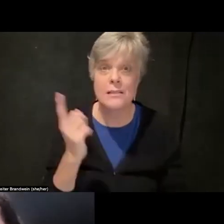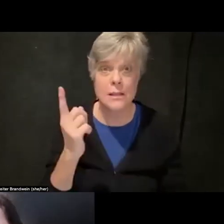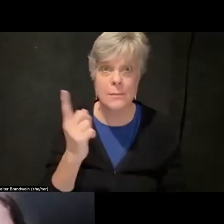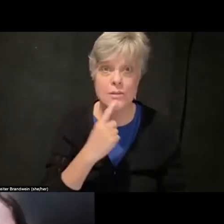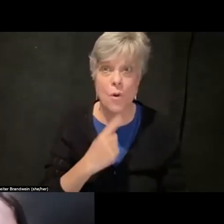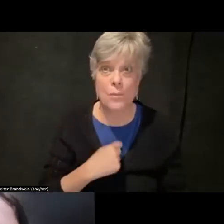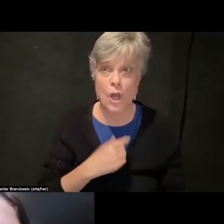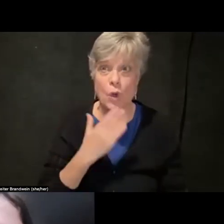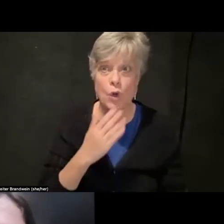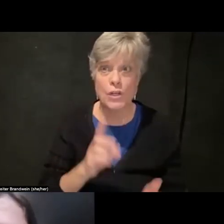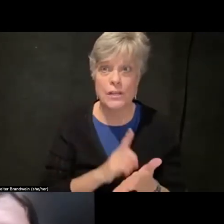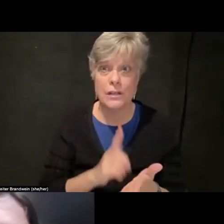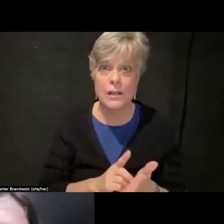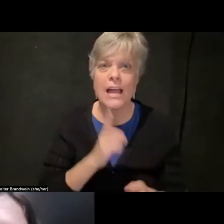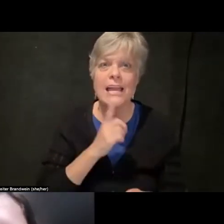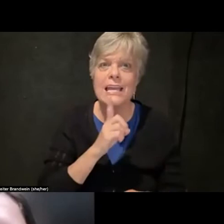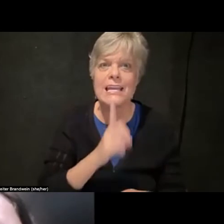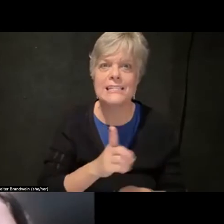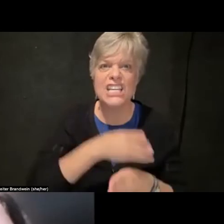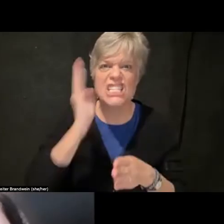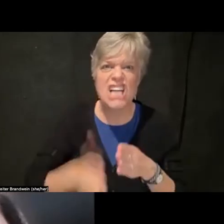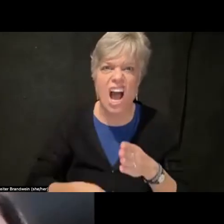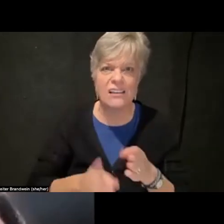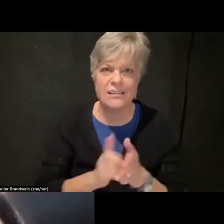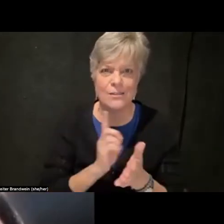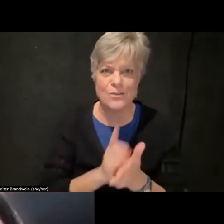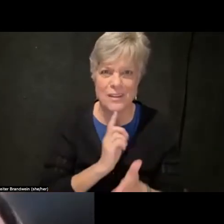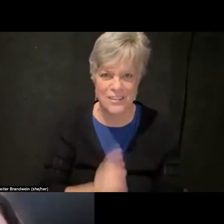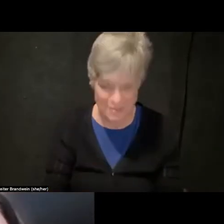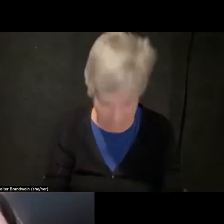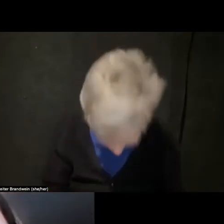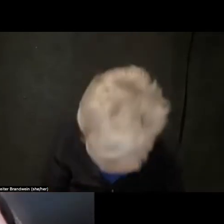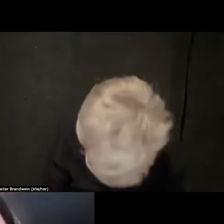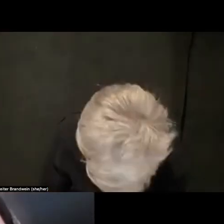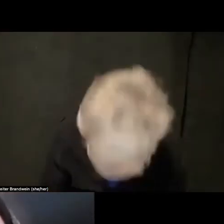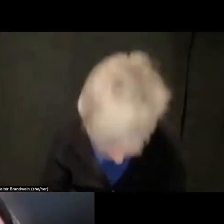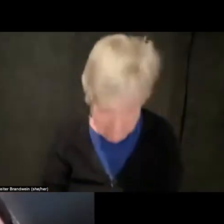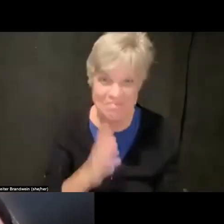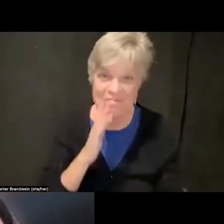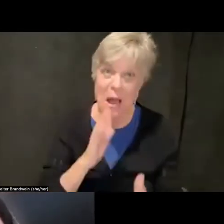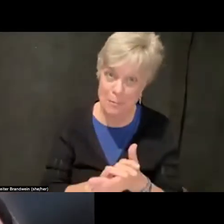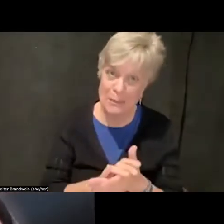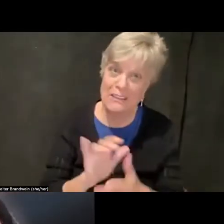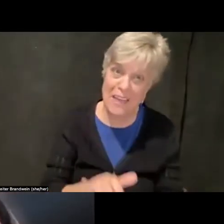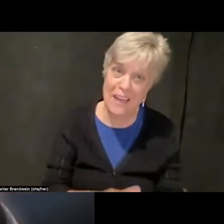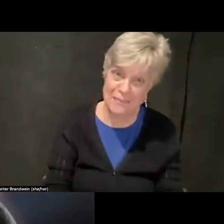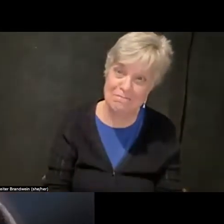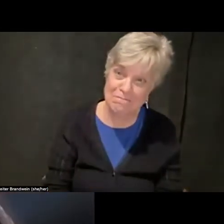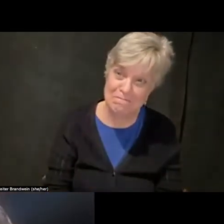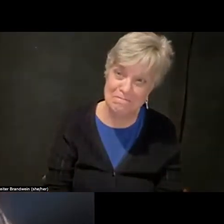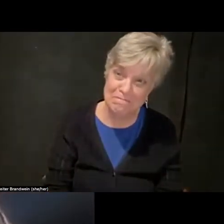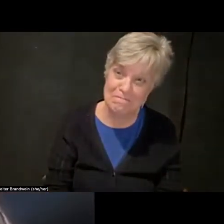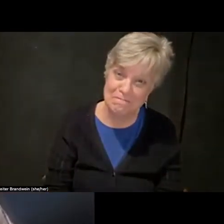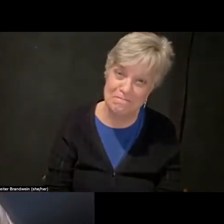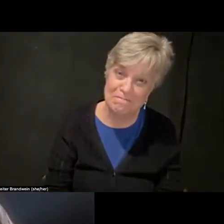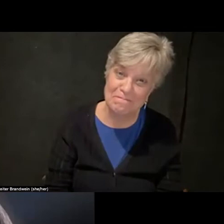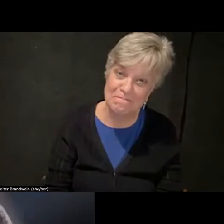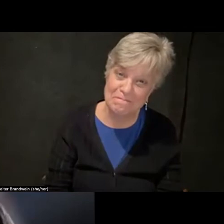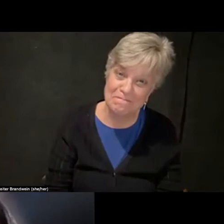is a done dissertation and I really believe in that, so I'll just leave that there.